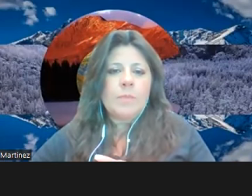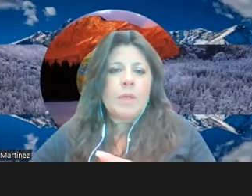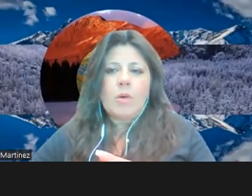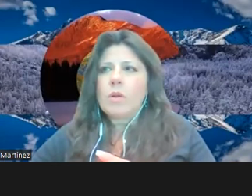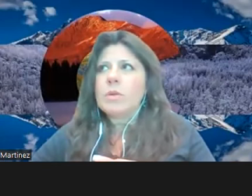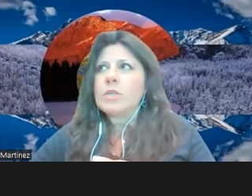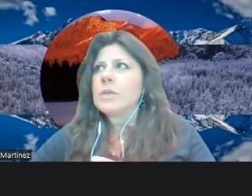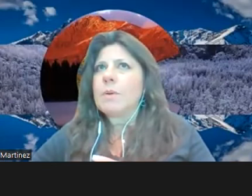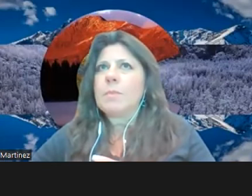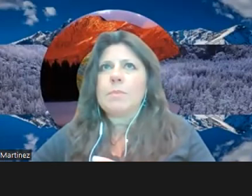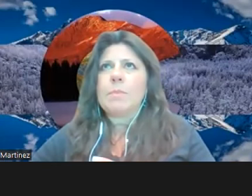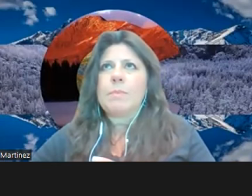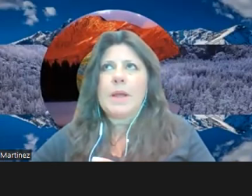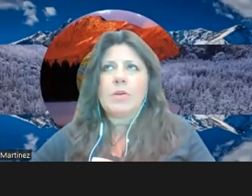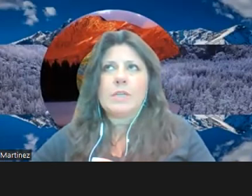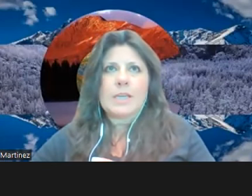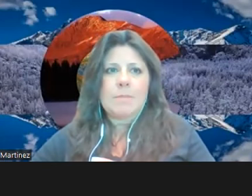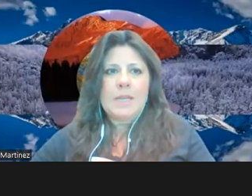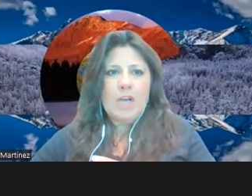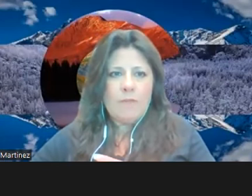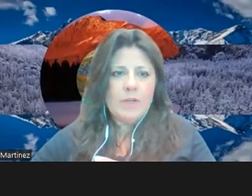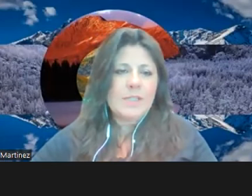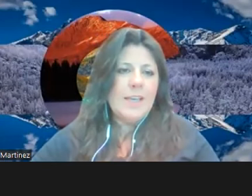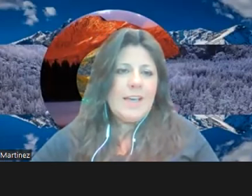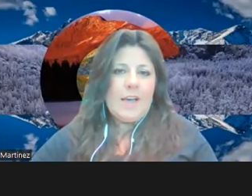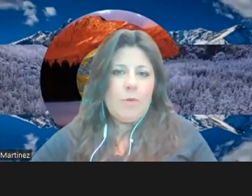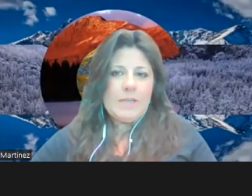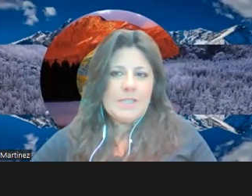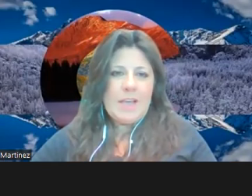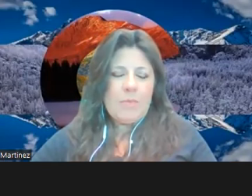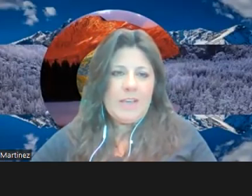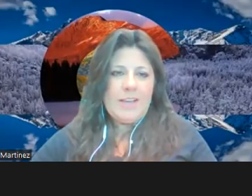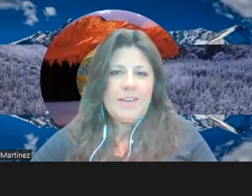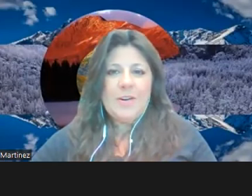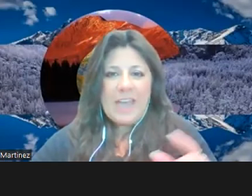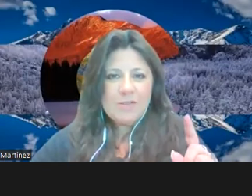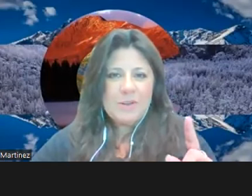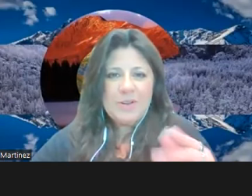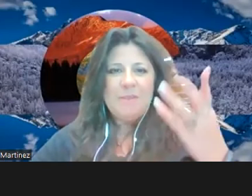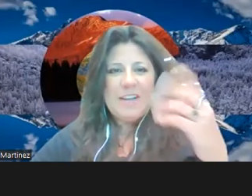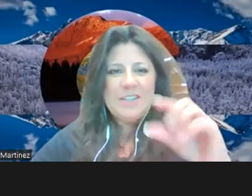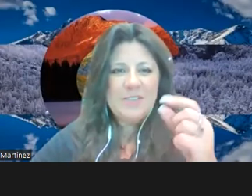this out at the local emergency preparedness committee conference, I hope I said that right,